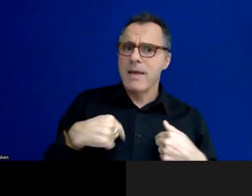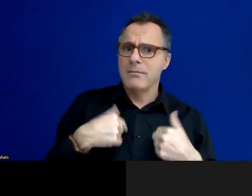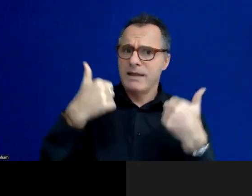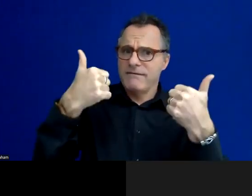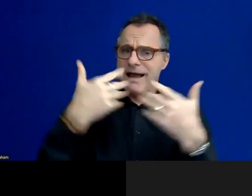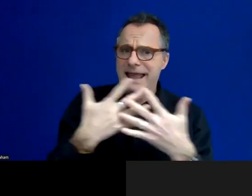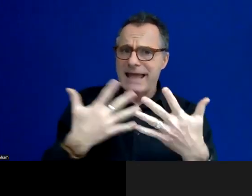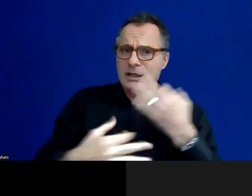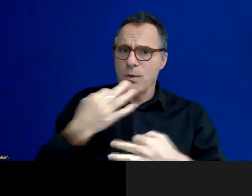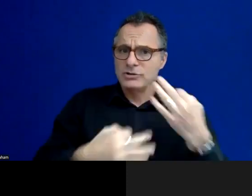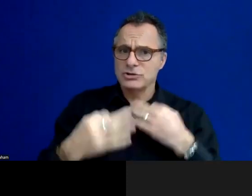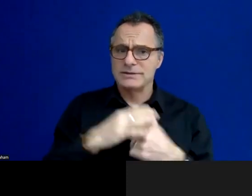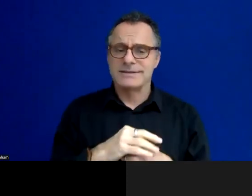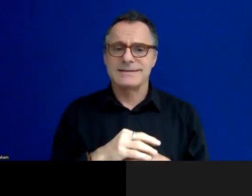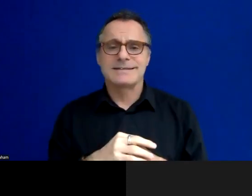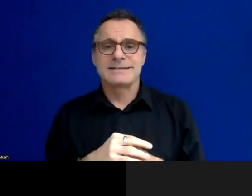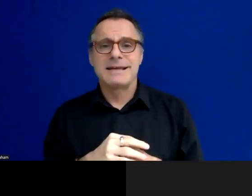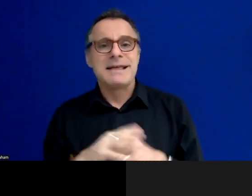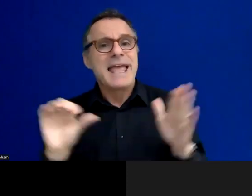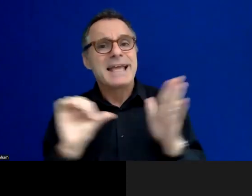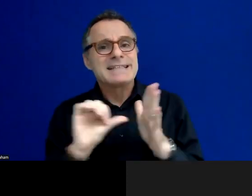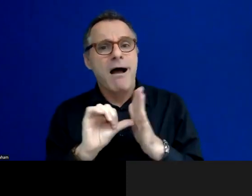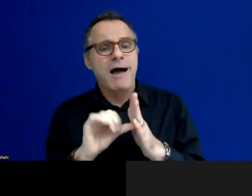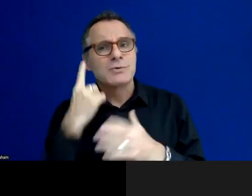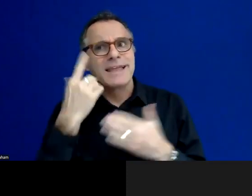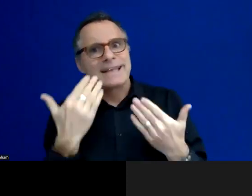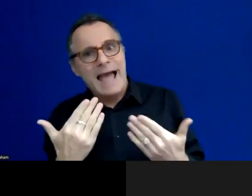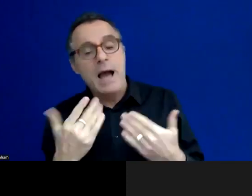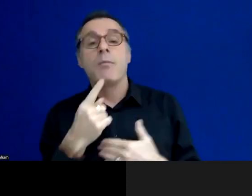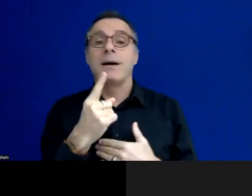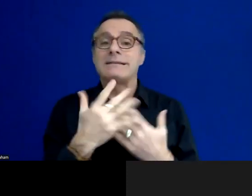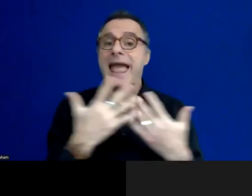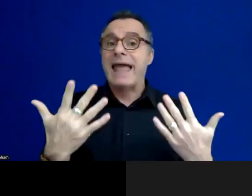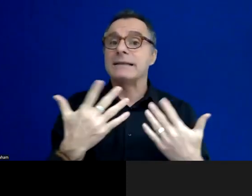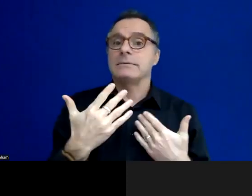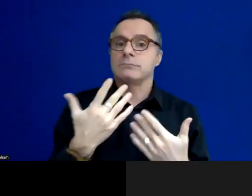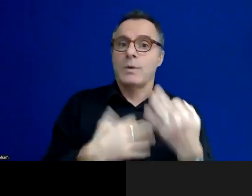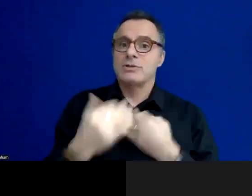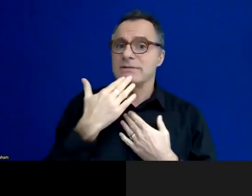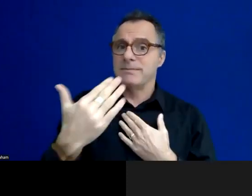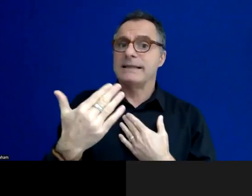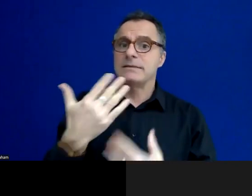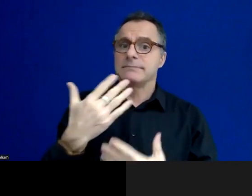questions, I know it's sometimes hard to think of things at the time so if anything comes up later, then please do get in touch. It's been a pleasure to be here today, thank you.